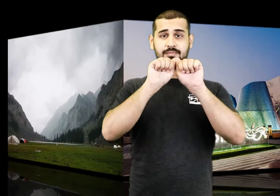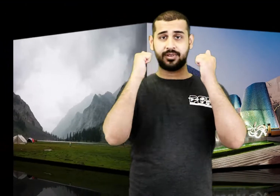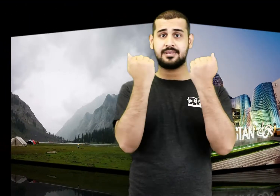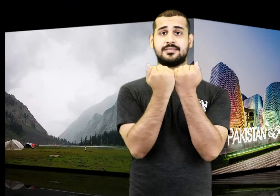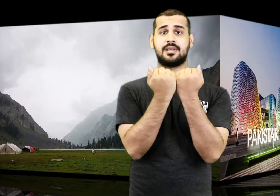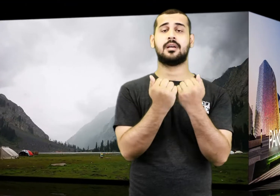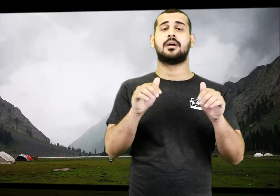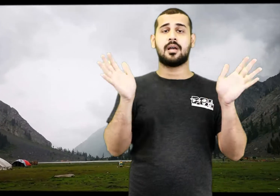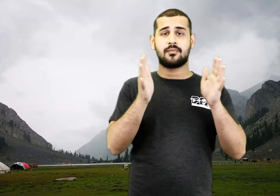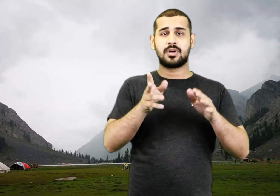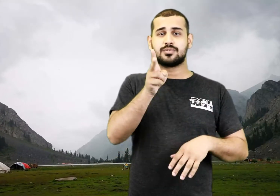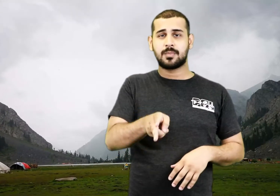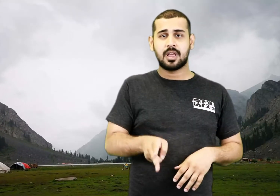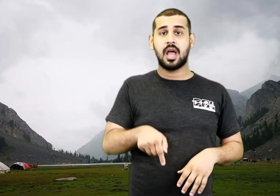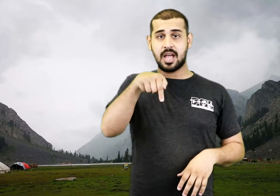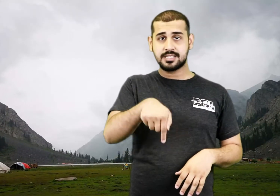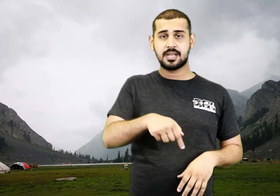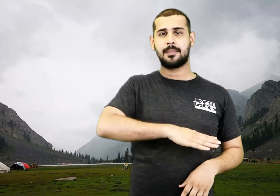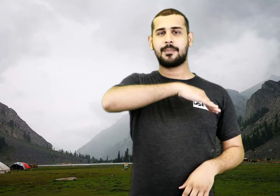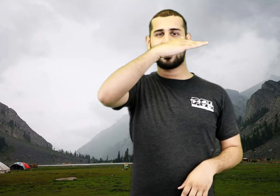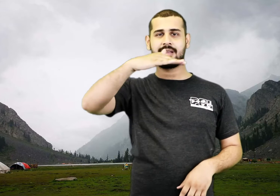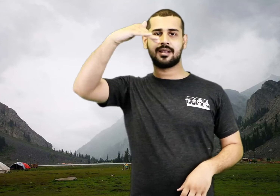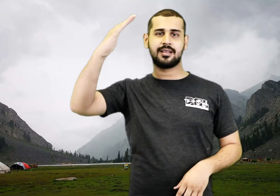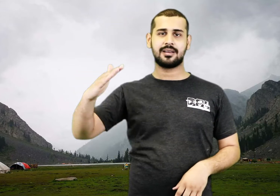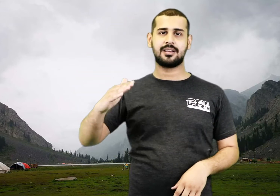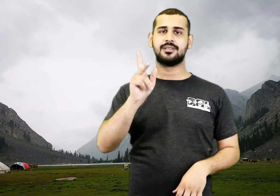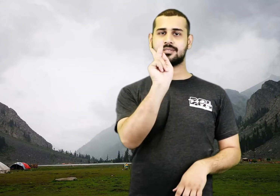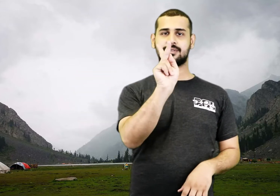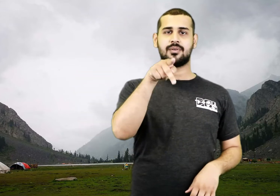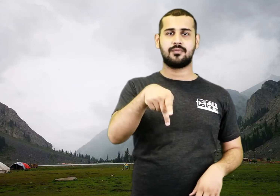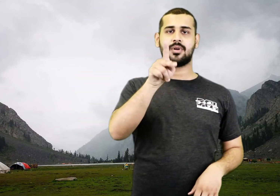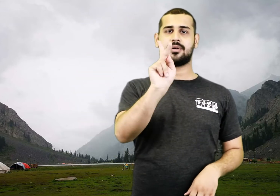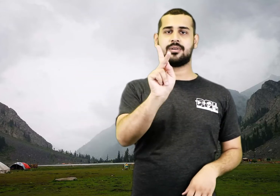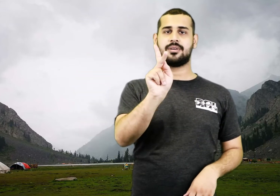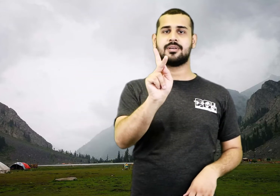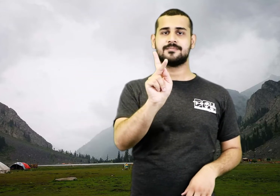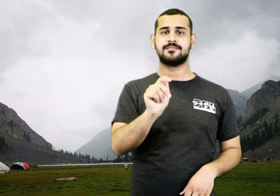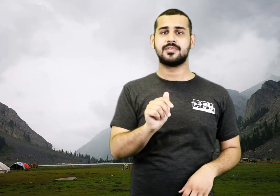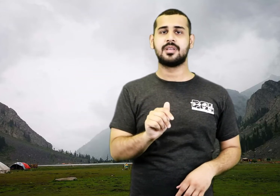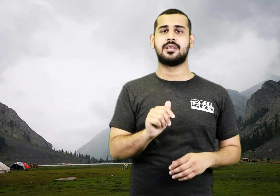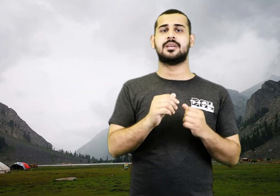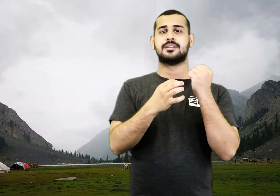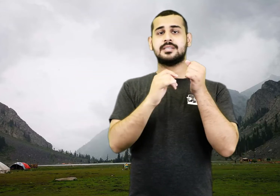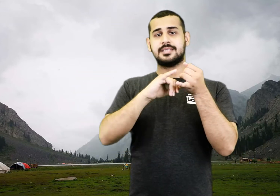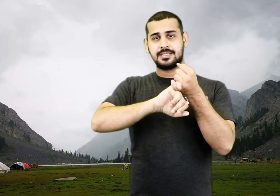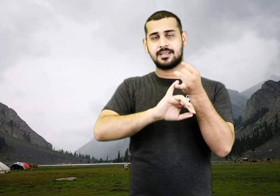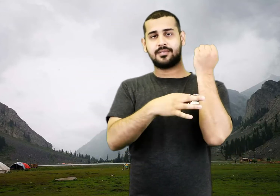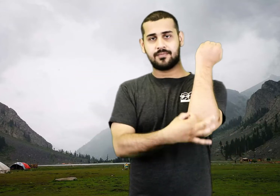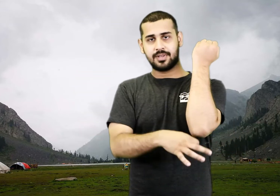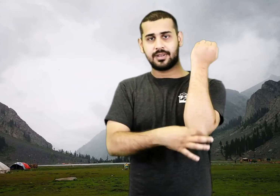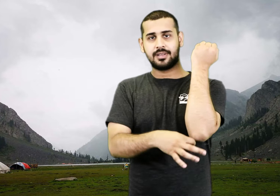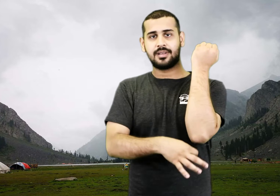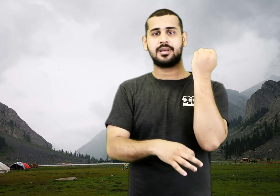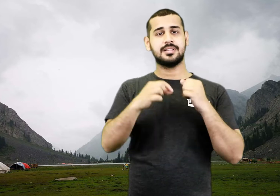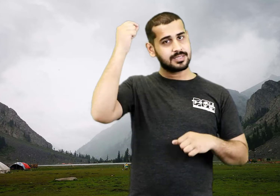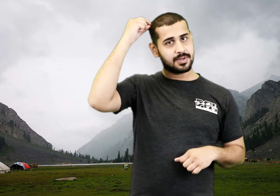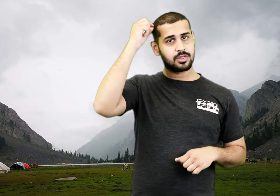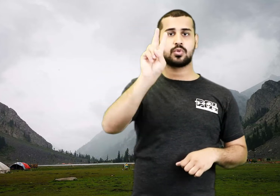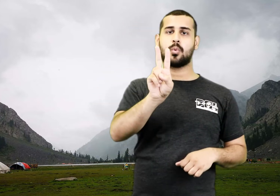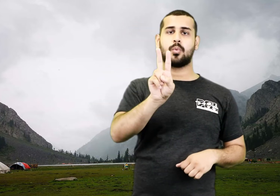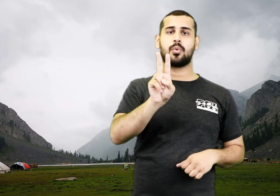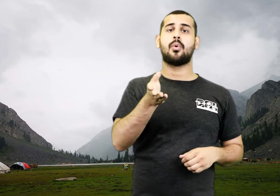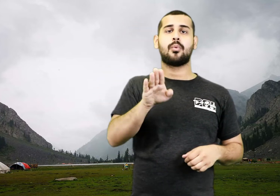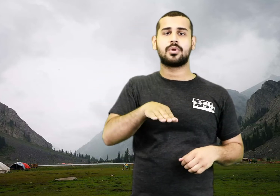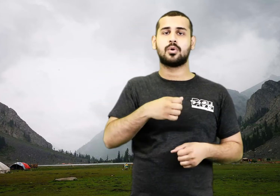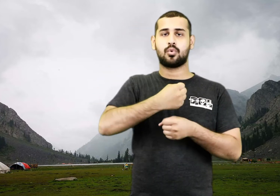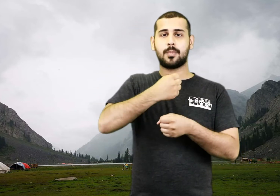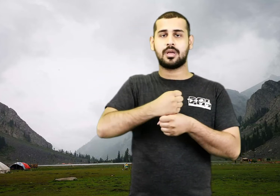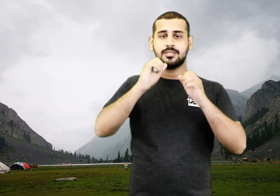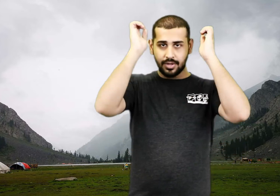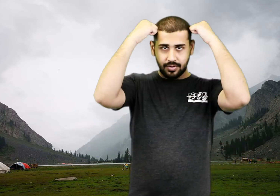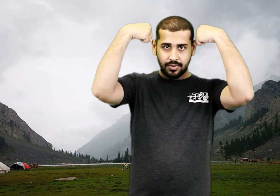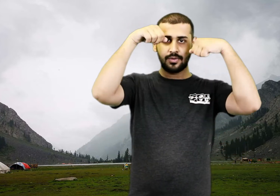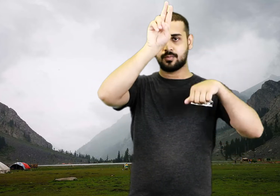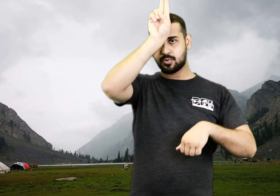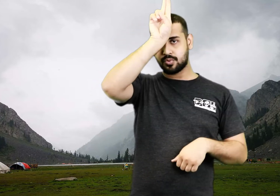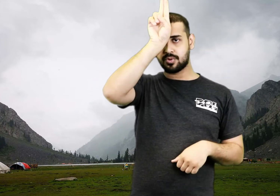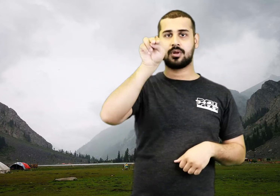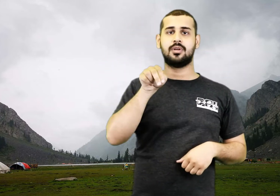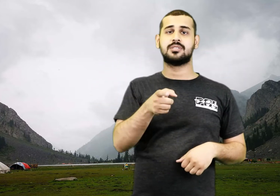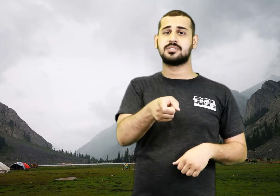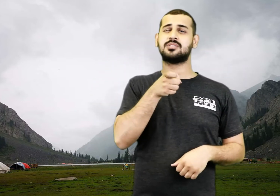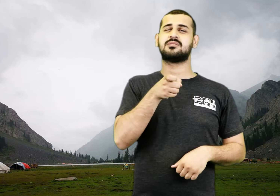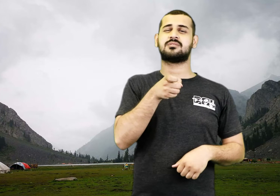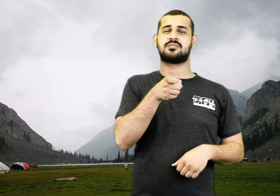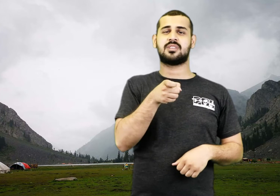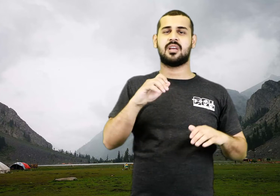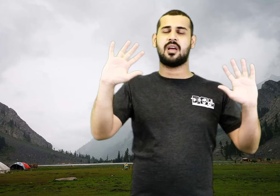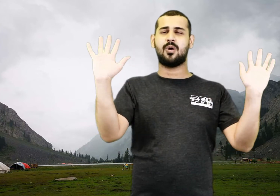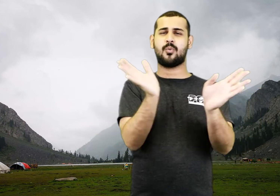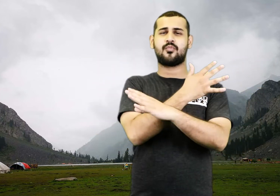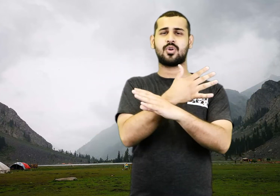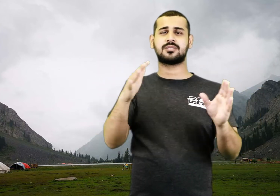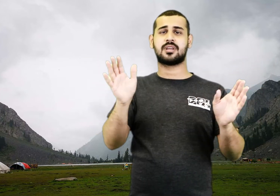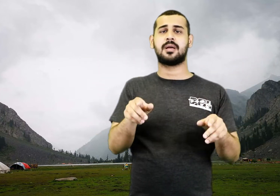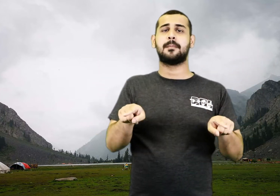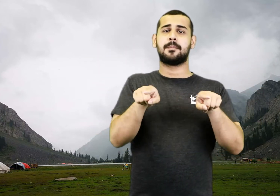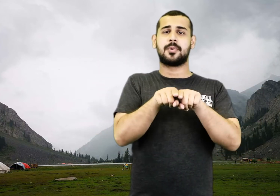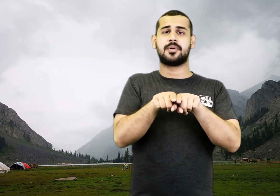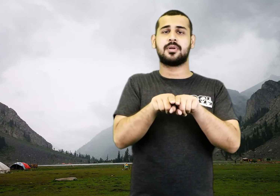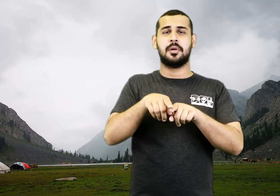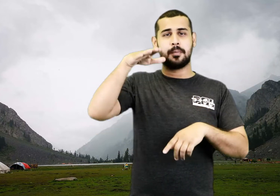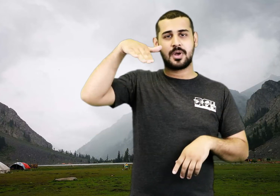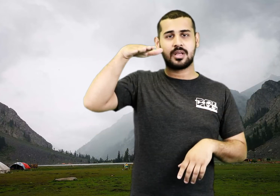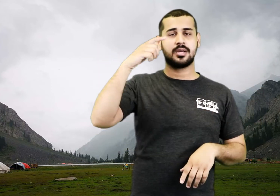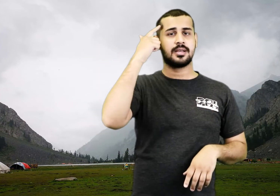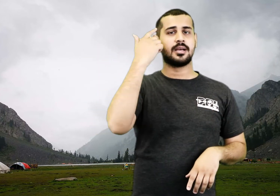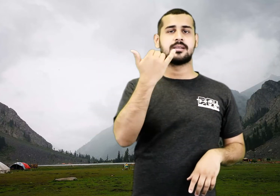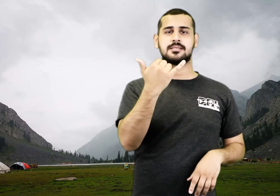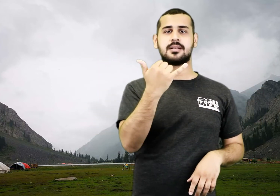According to the meteorological department, rain with strong winds is expected in Upper Khyber Pakhtunkhwa, Swat, Kashmir, and Gilgit-Baltistan today.